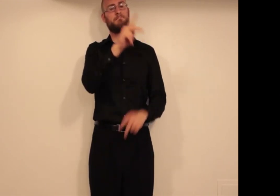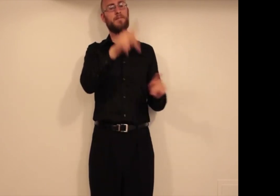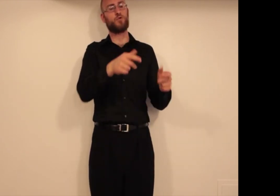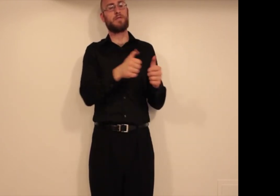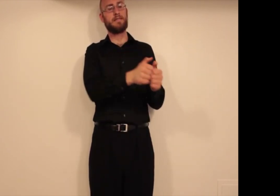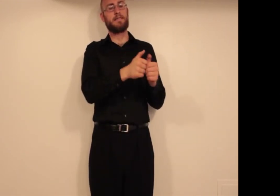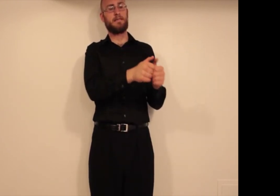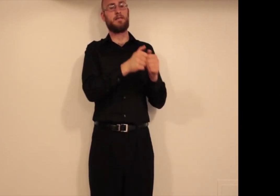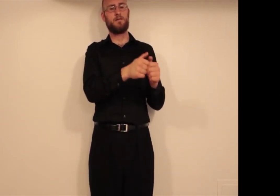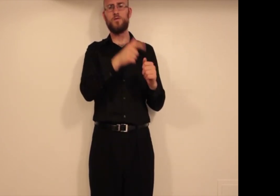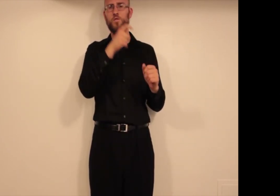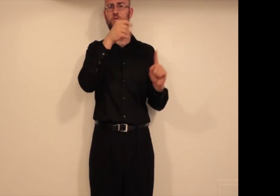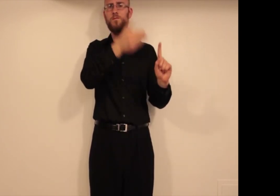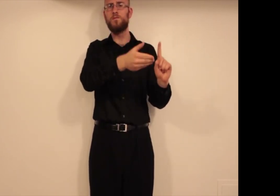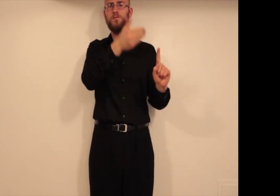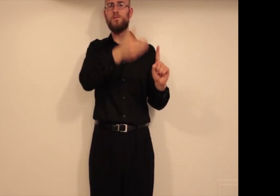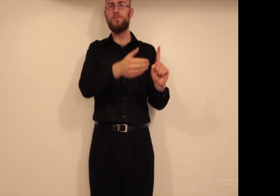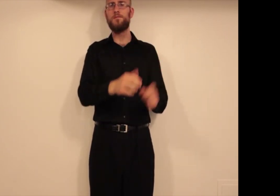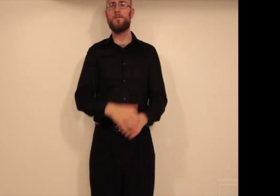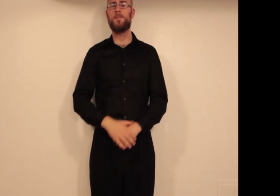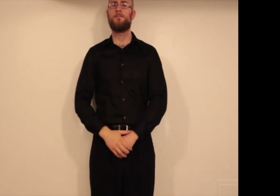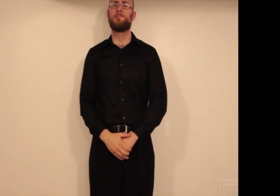Who were you texting?